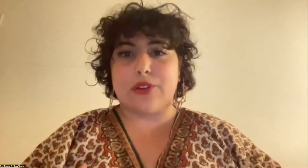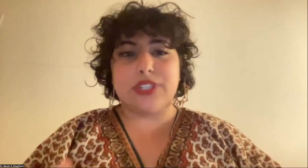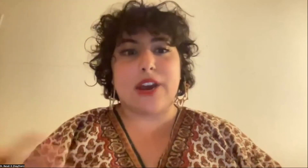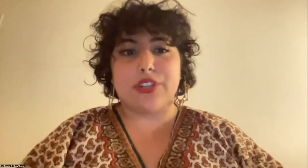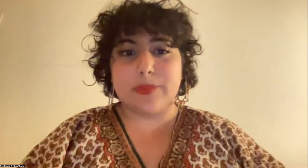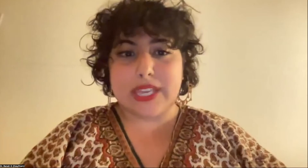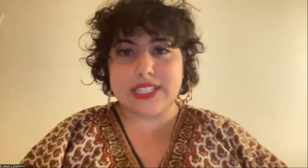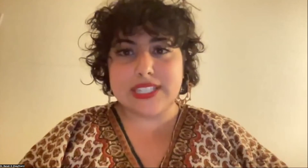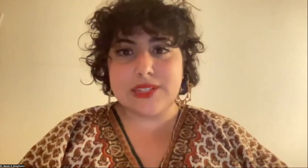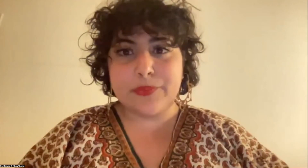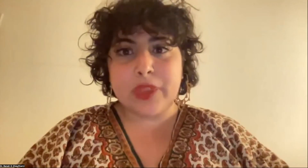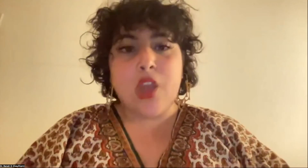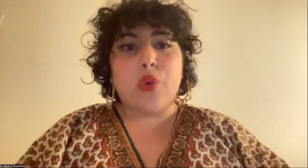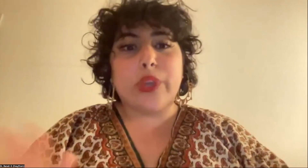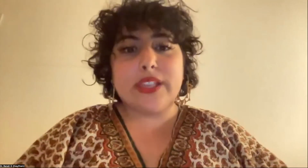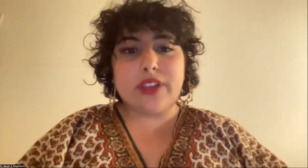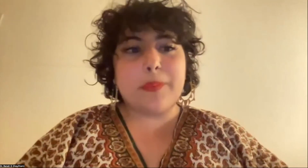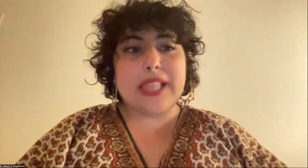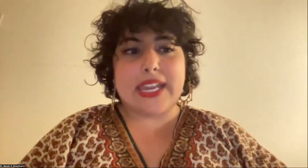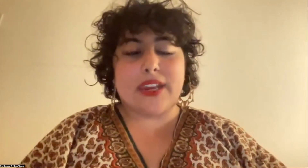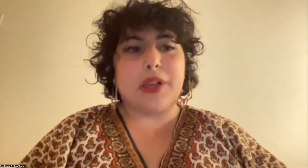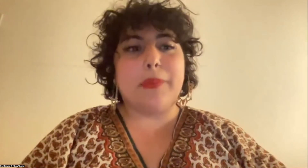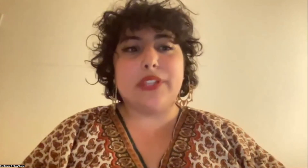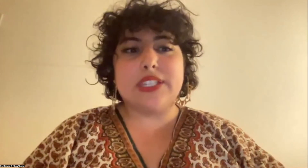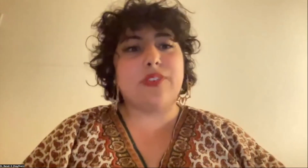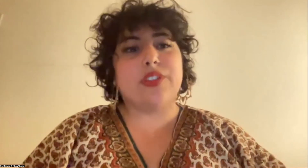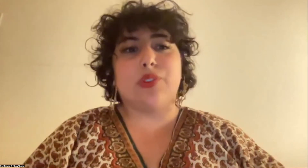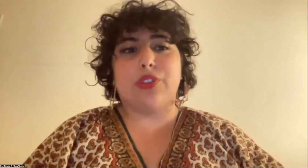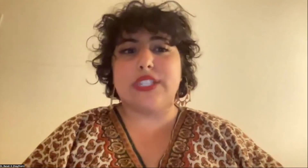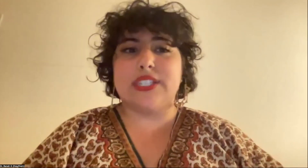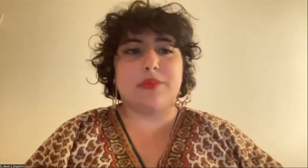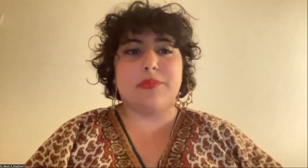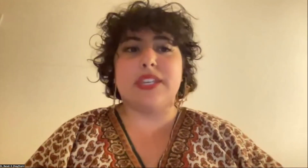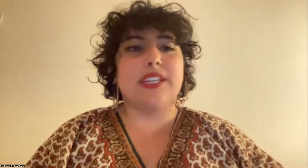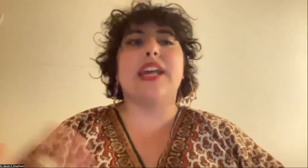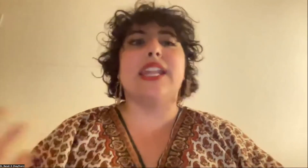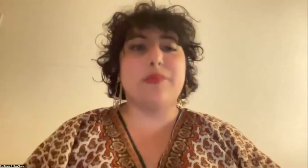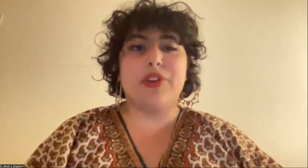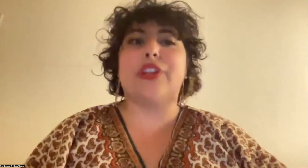town to outer space.” We live on a planet among billions of other solar systems in a neighborhood